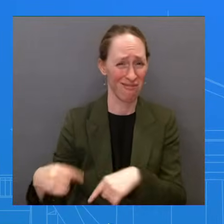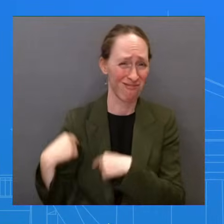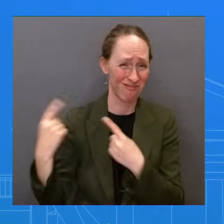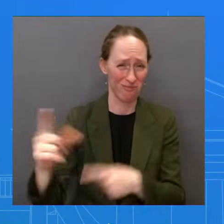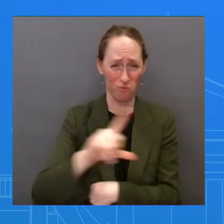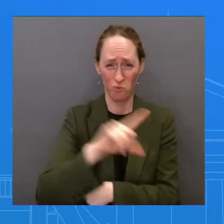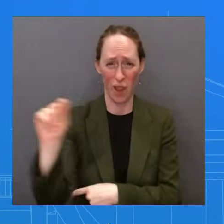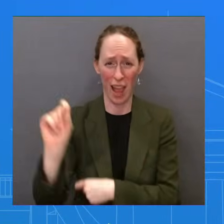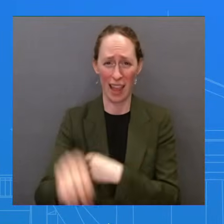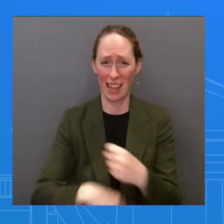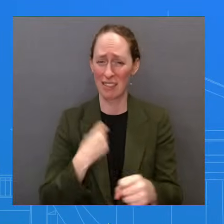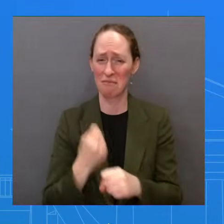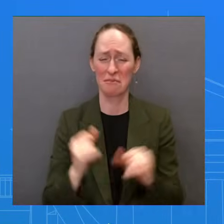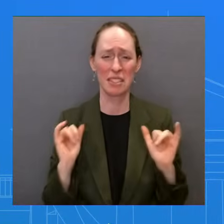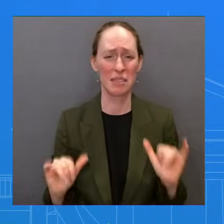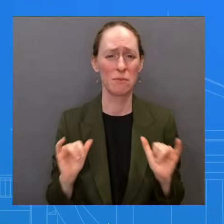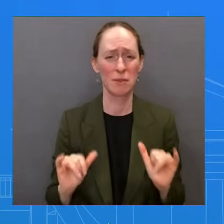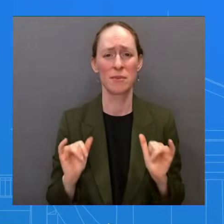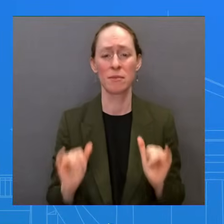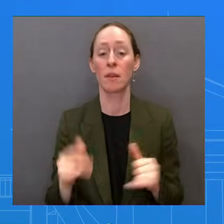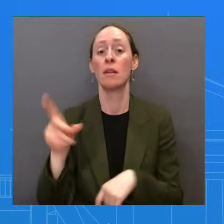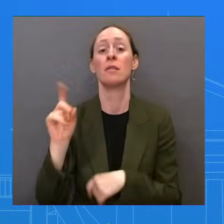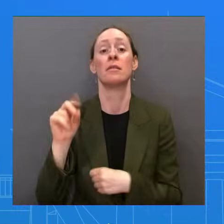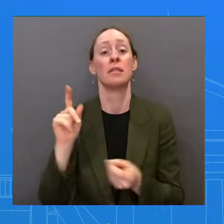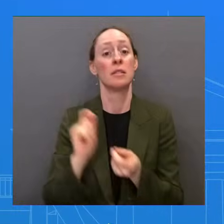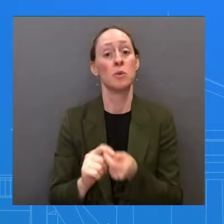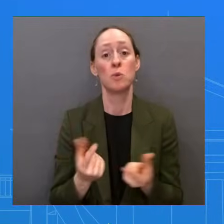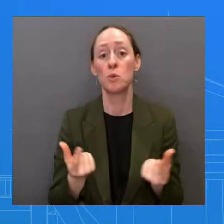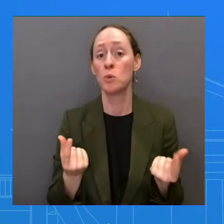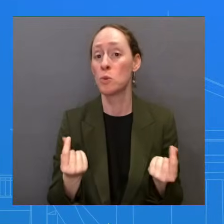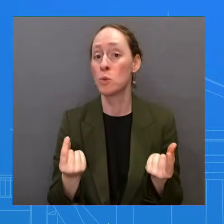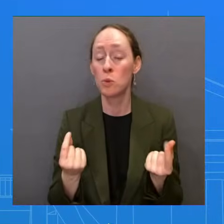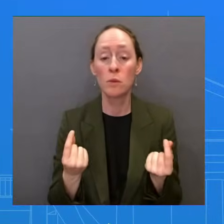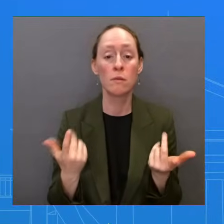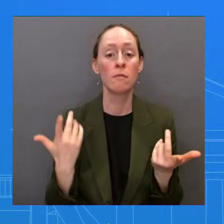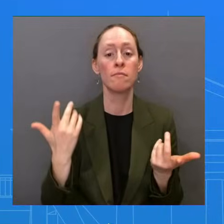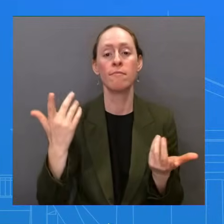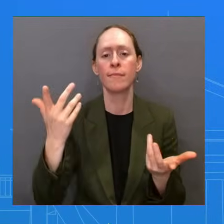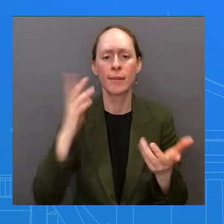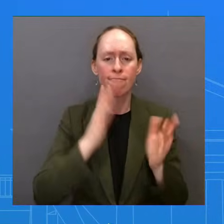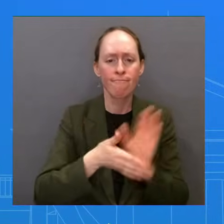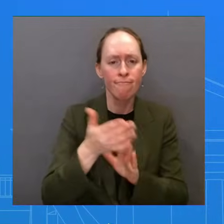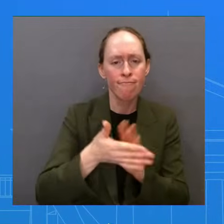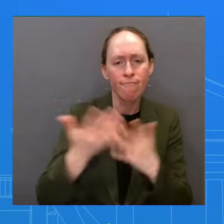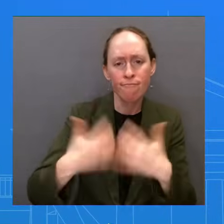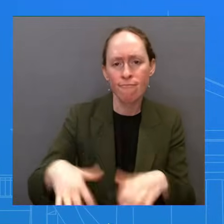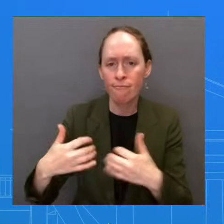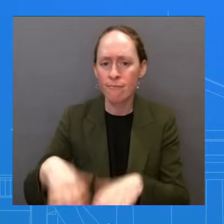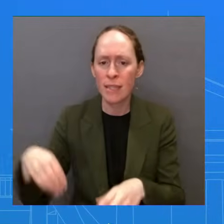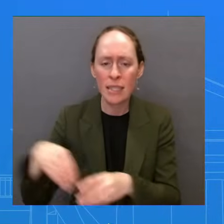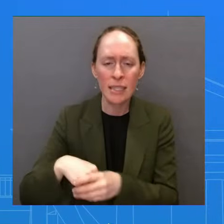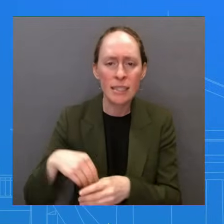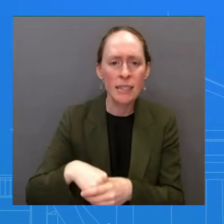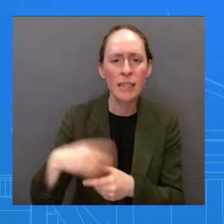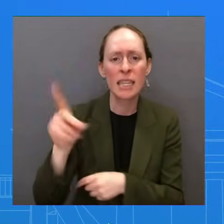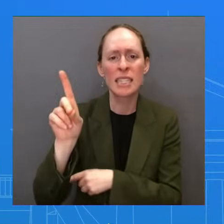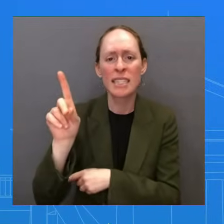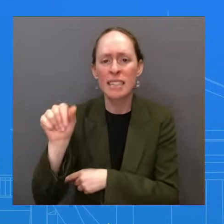like data entry and warehouse support. They will not be performing law enforcement functions or interacting with immigrants or migrants.